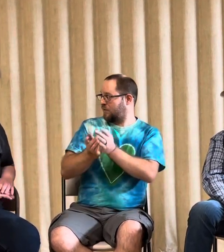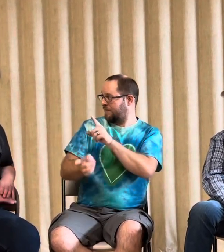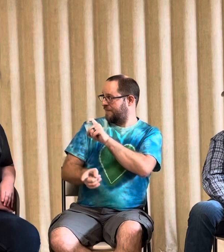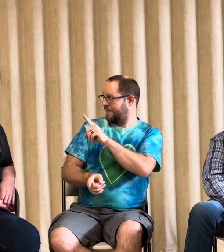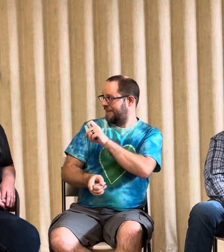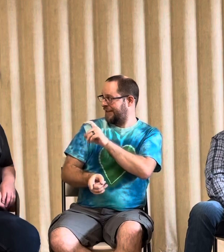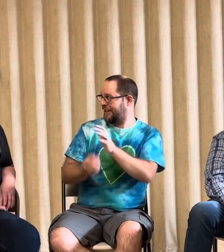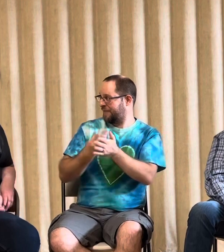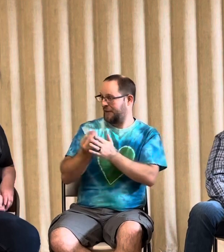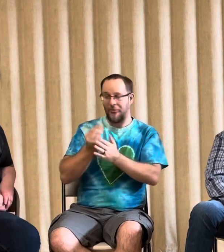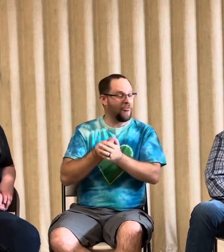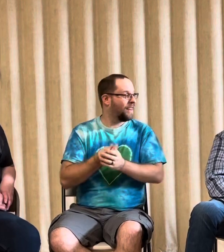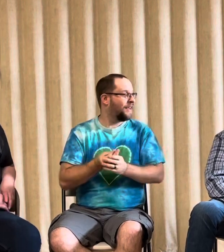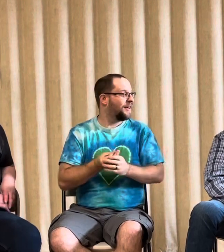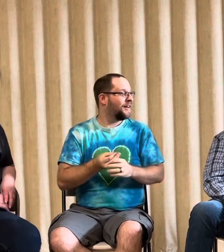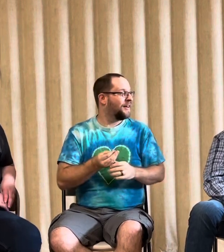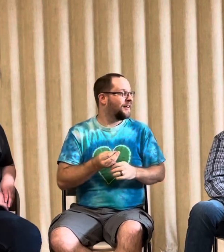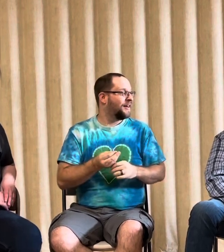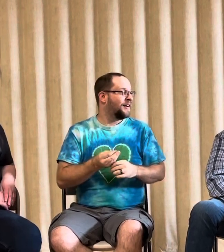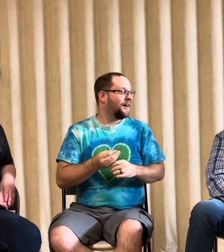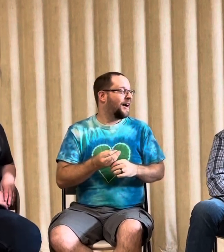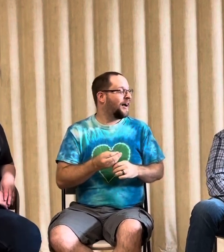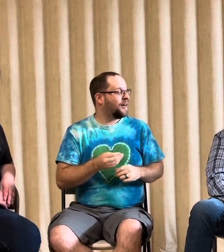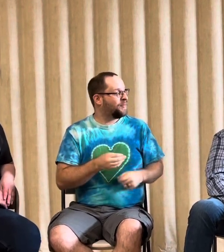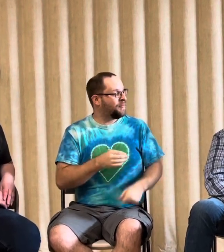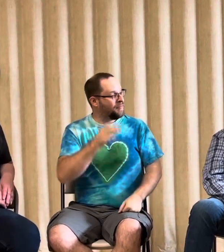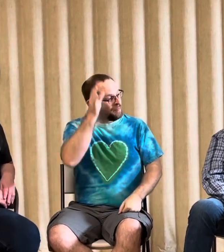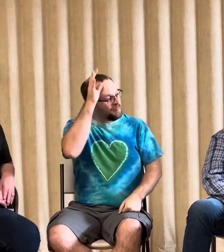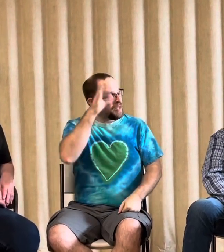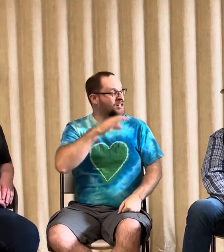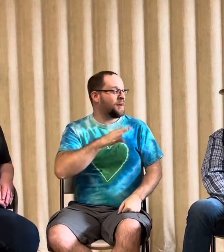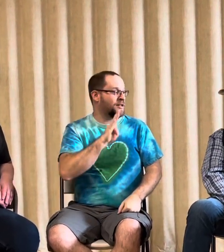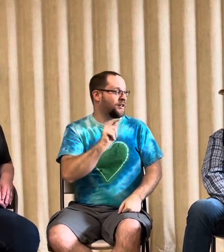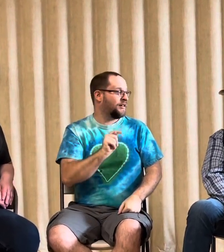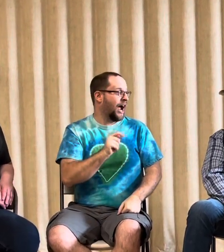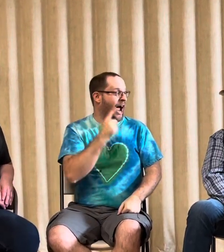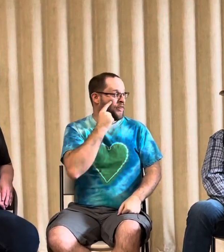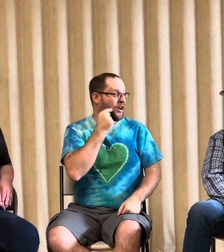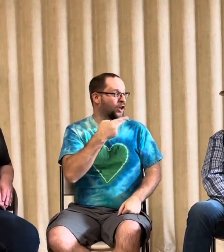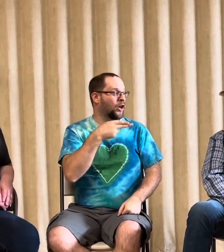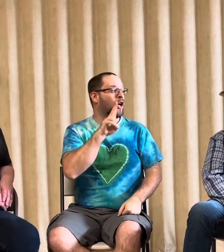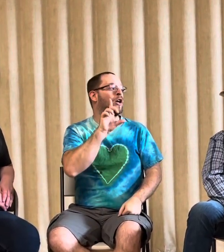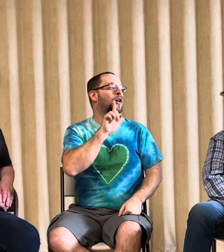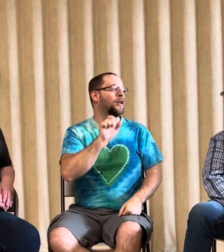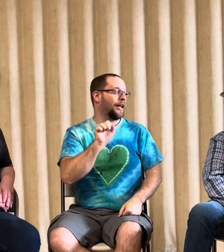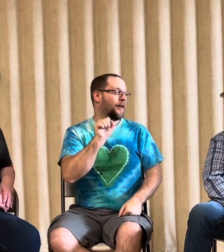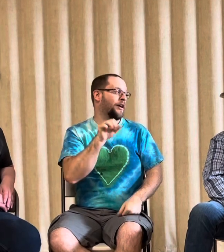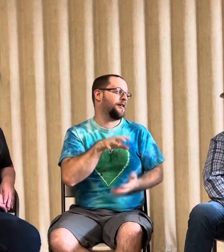me a boat. CALI: Are you gonna sell us boats, or are you going to read to us? AARON: Mr. Buster, I think you're hull-arious.